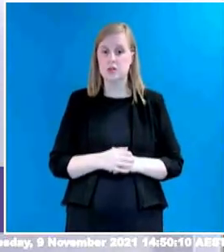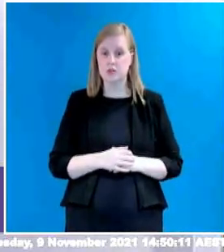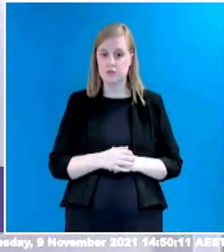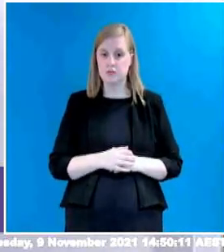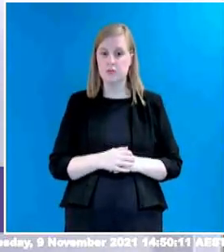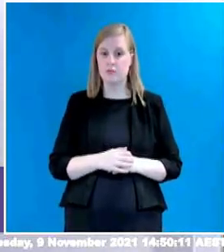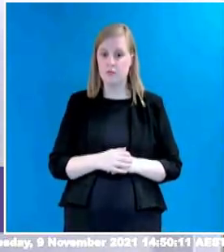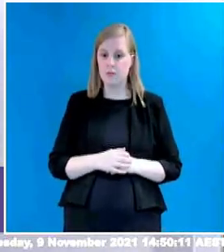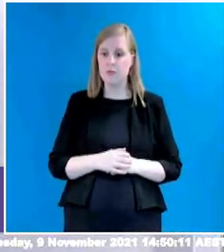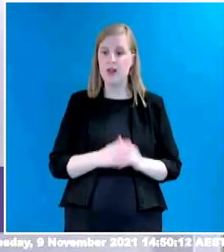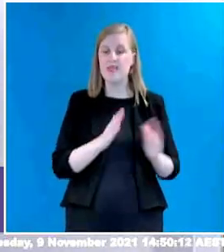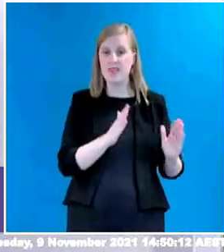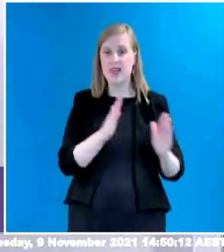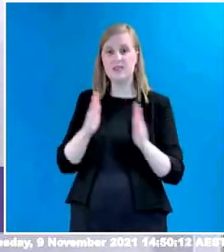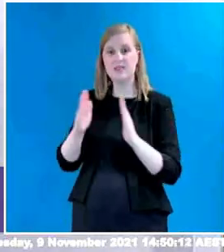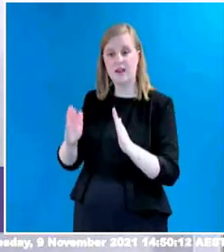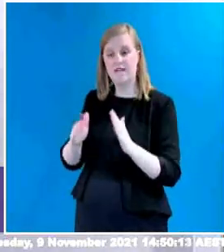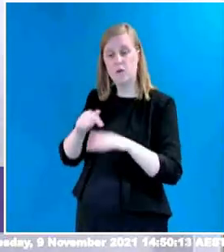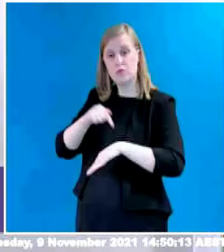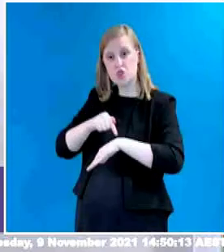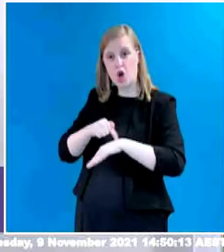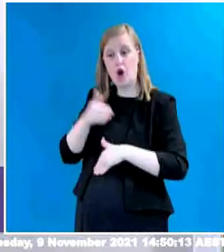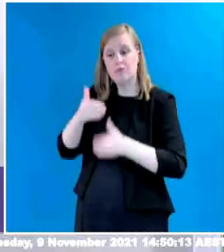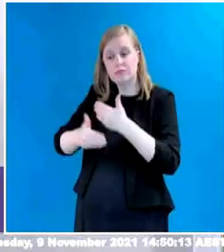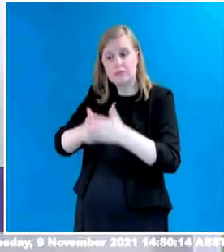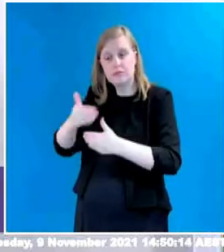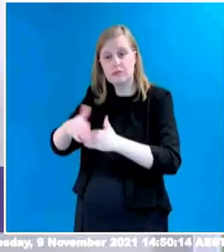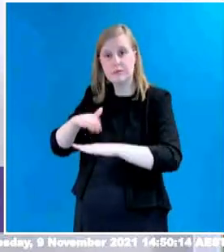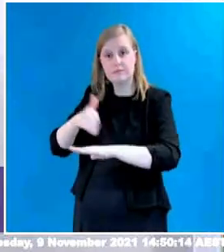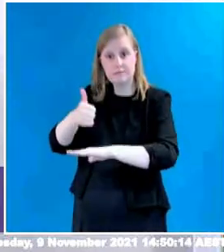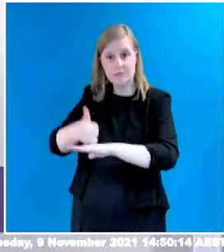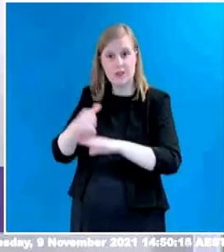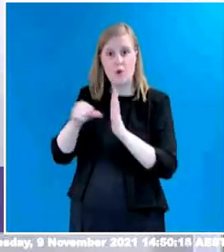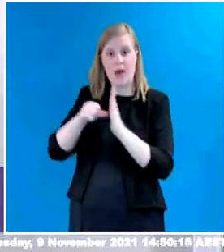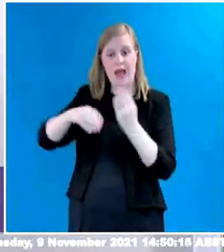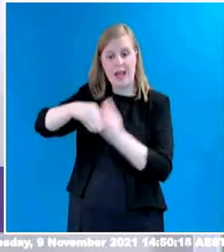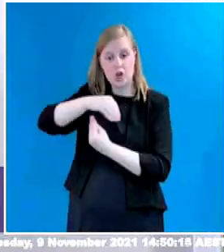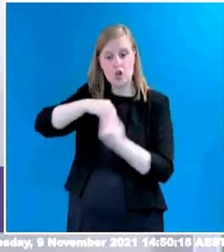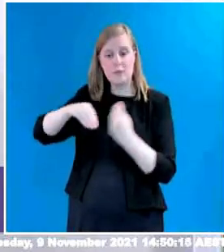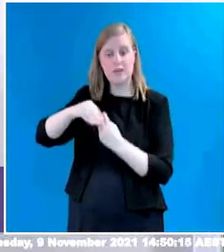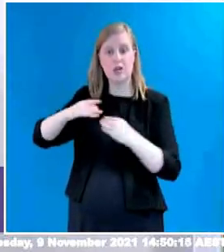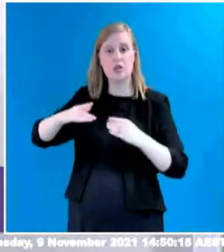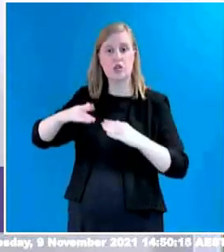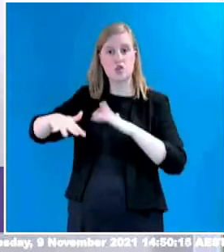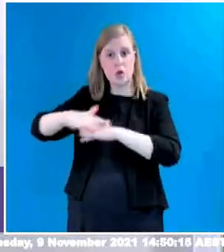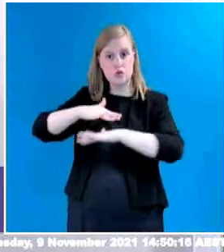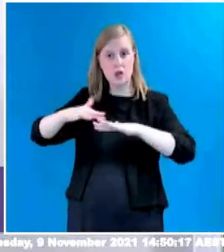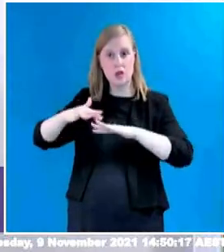arena, particularly from the International Covenant on Economic, Social and Cultural Rights.